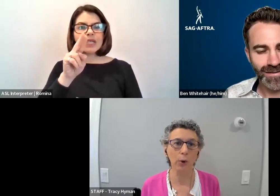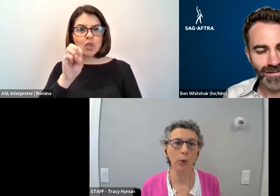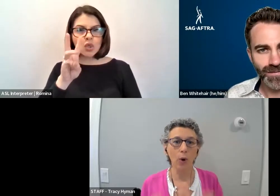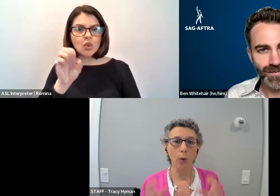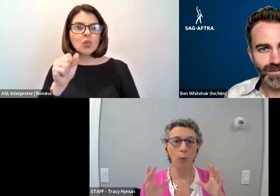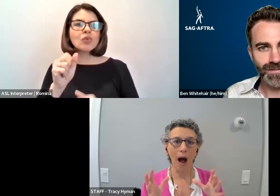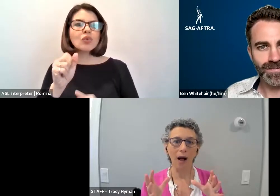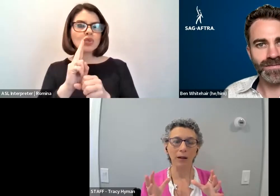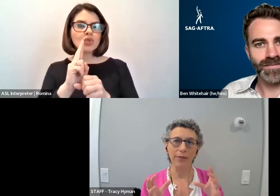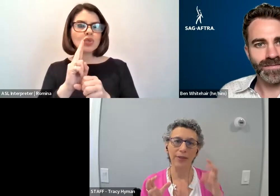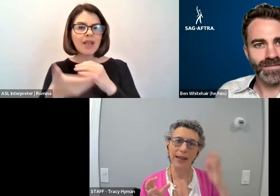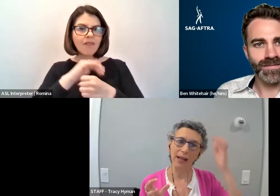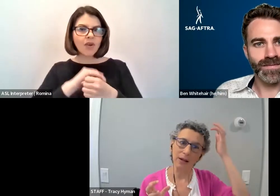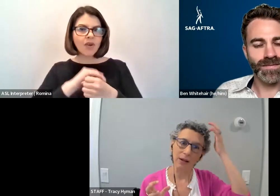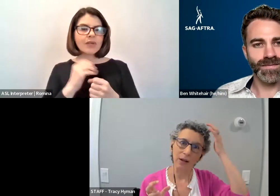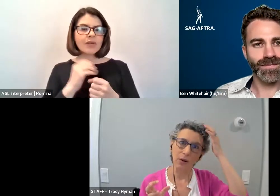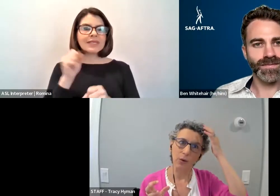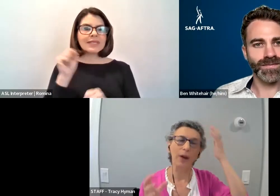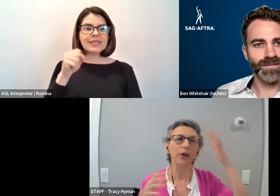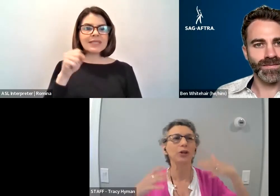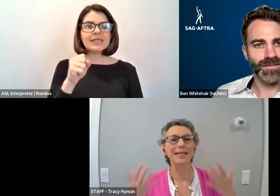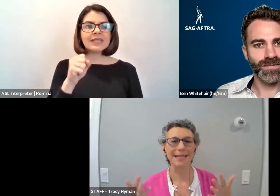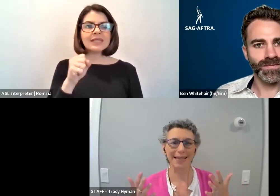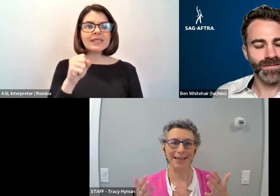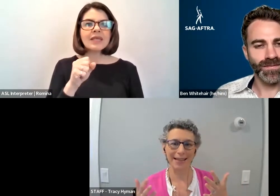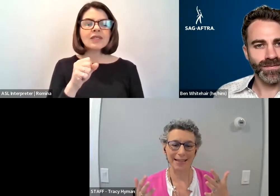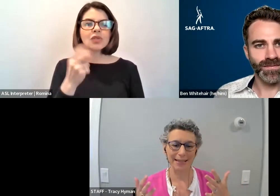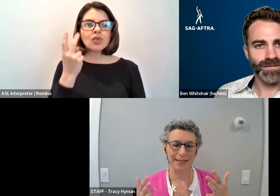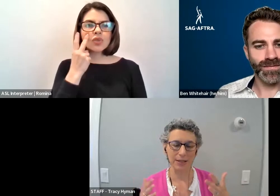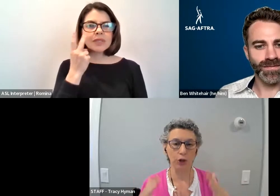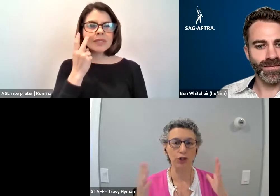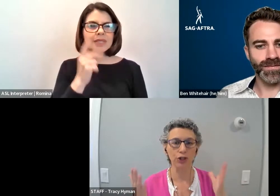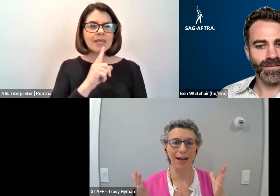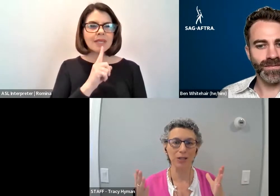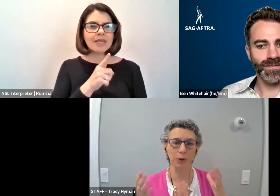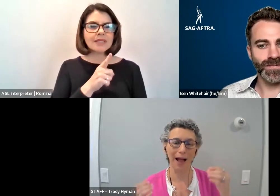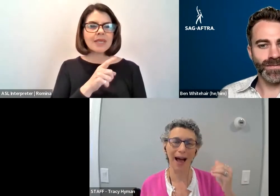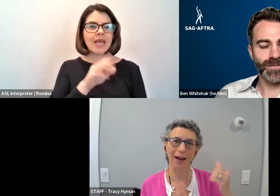So while the, what you'll see is your checks will have